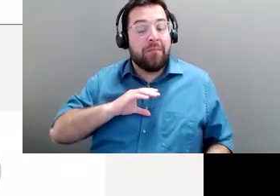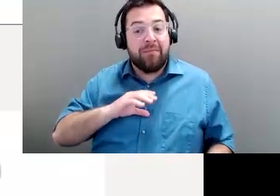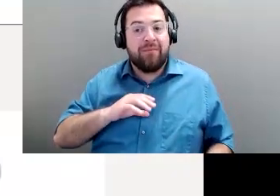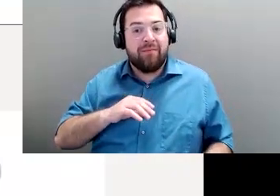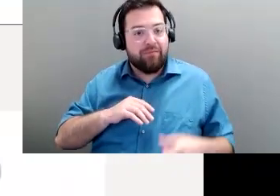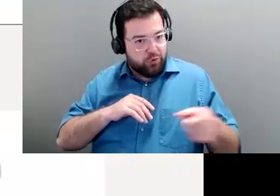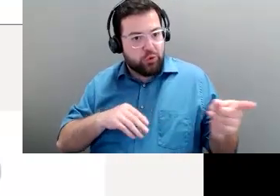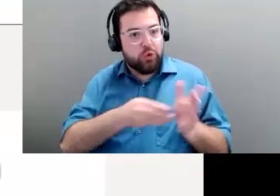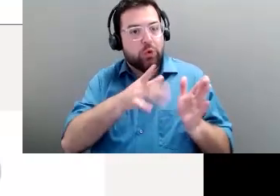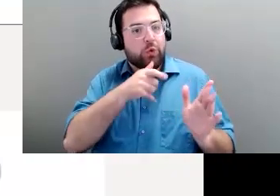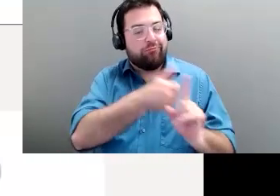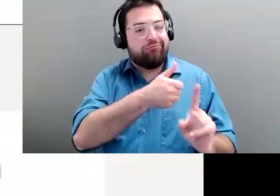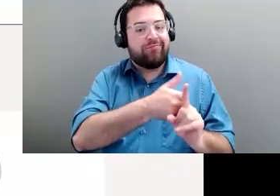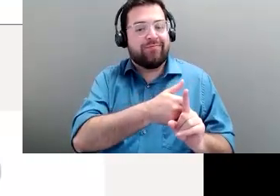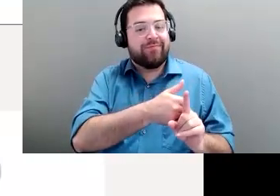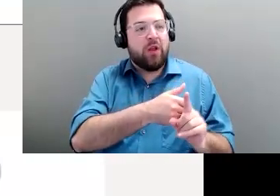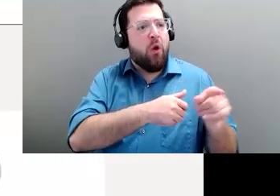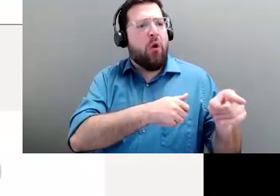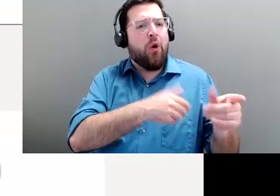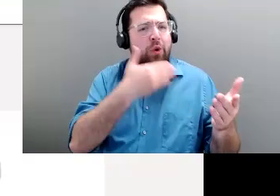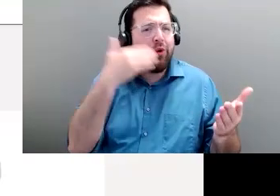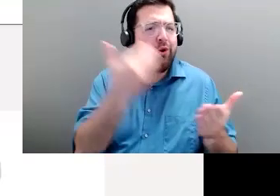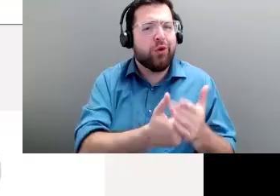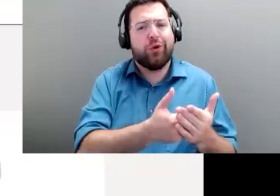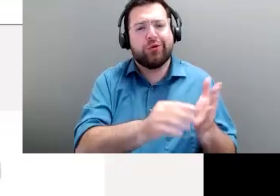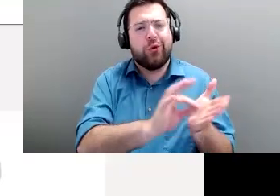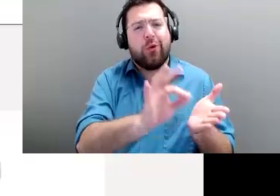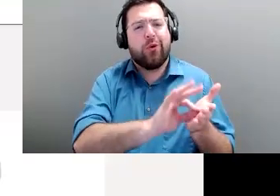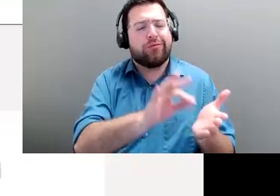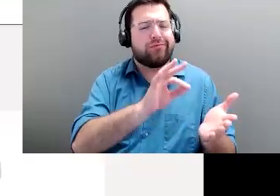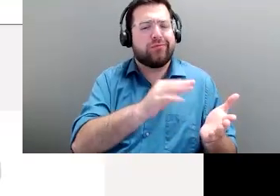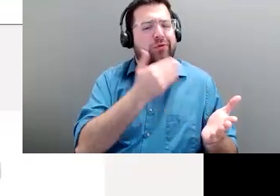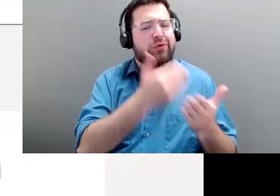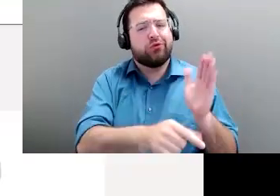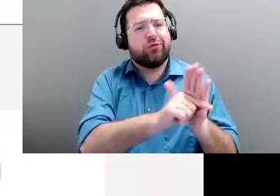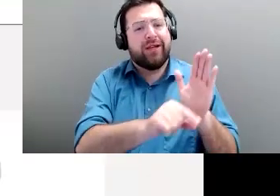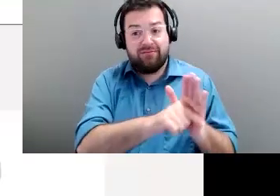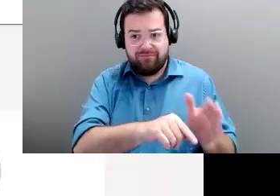good scores on assignments, send them a message telling them that they did a great job.